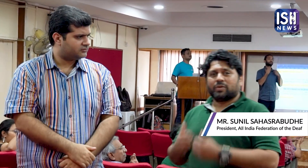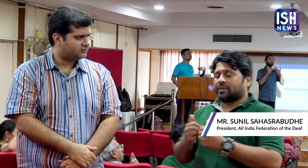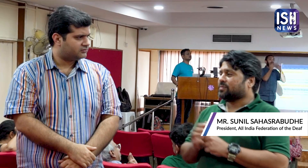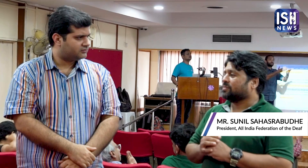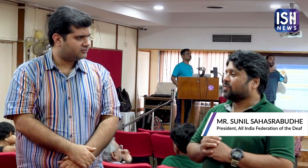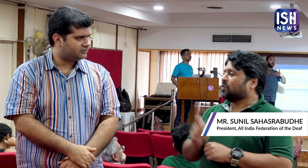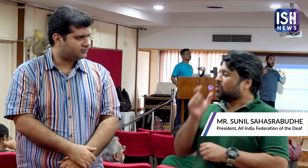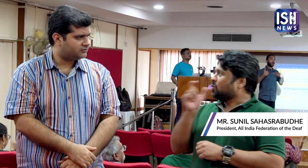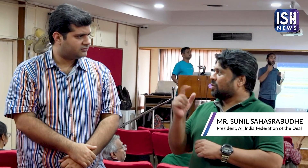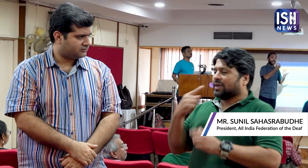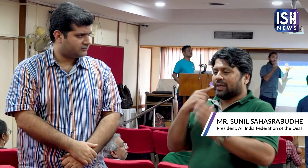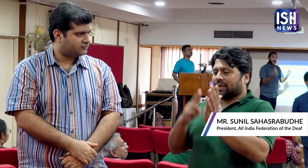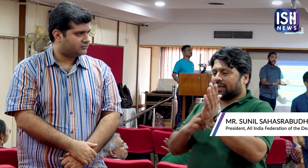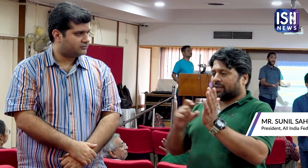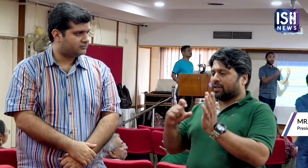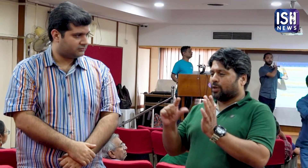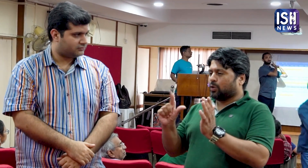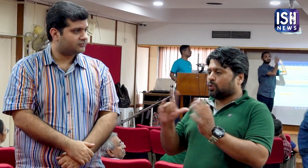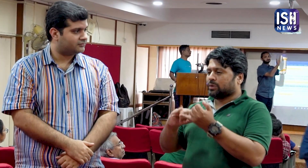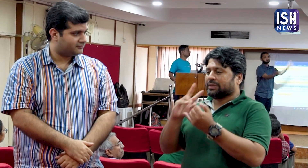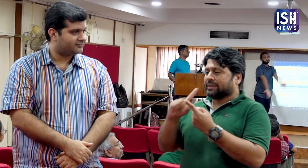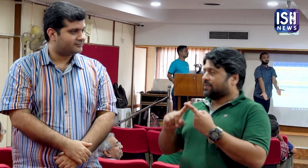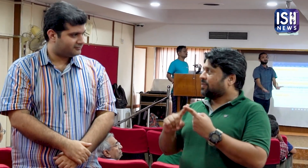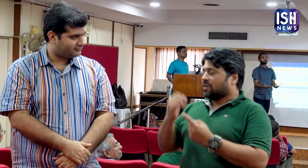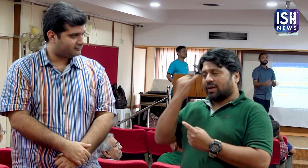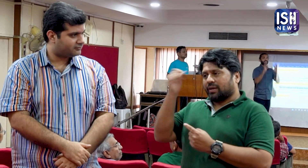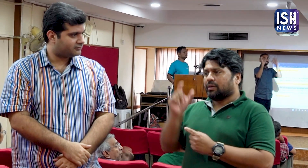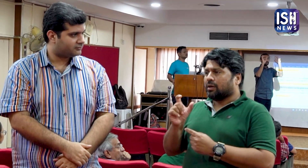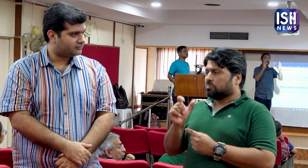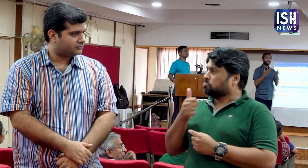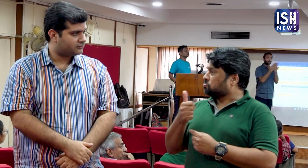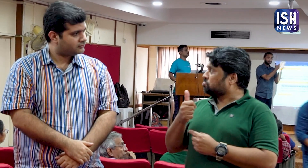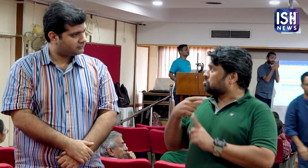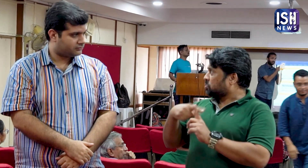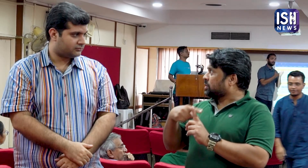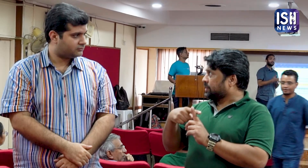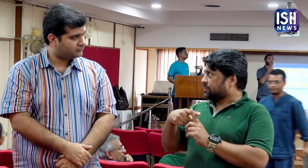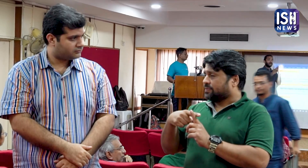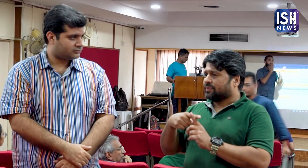The word 'Inclusive' education, is good and has a positive impact yes.